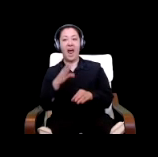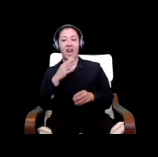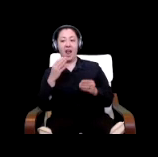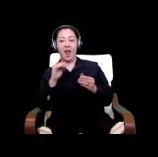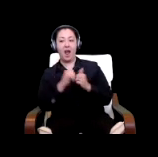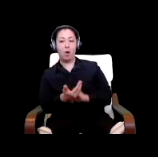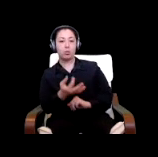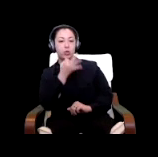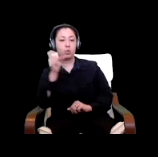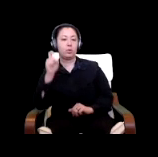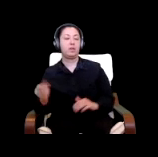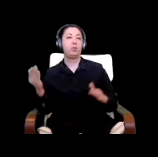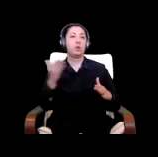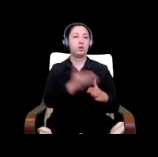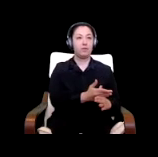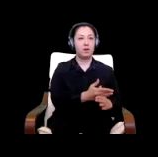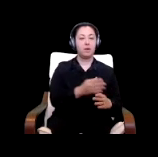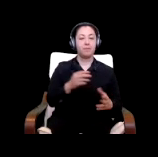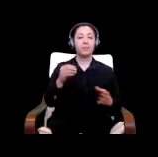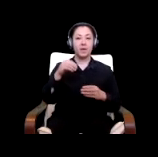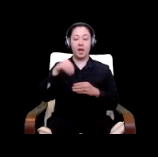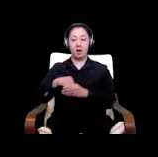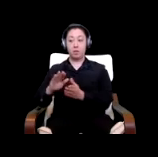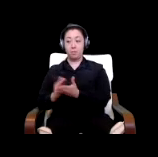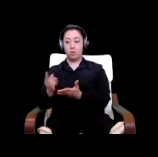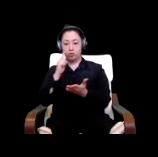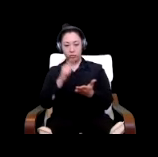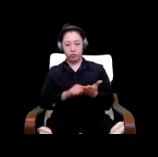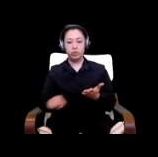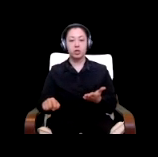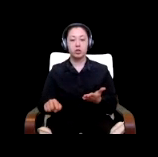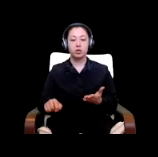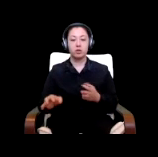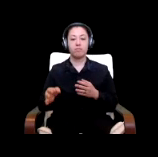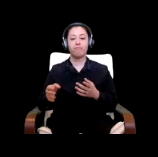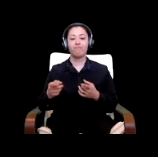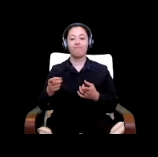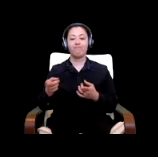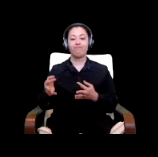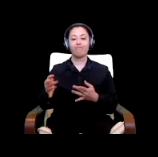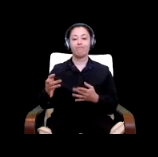talked about in the literature is that it is behavior that -- is this behavior annoying